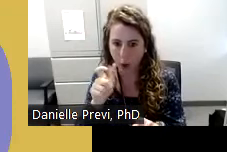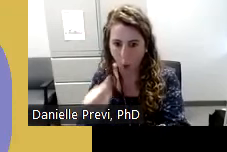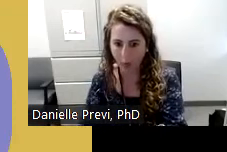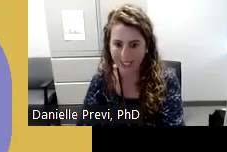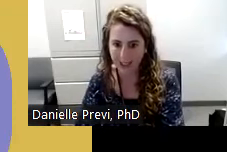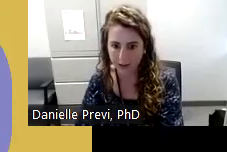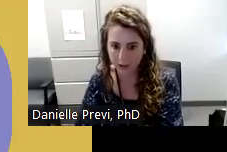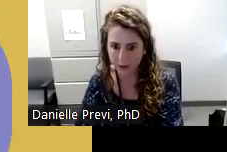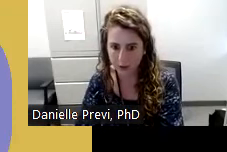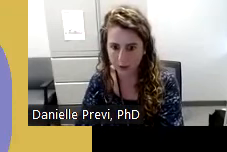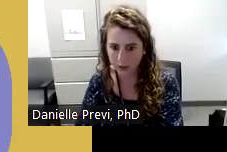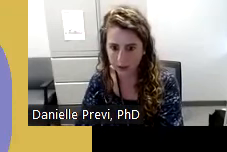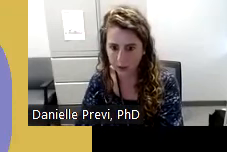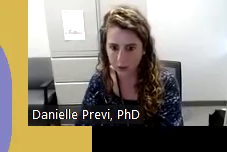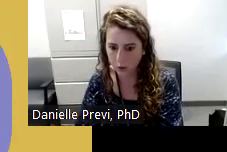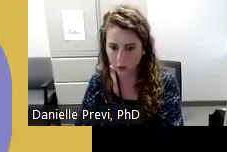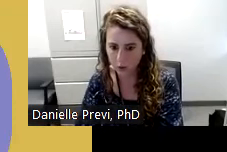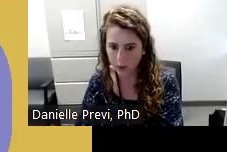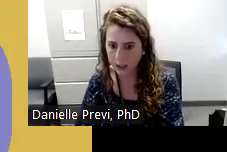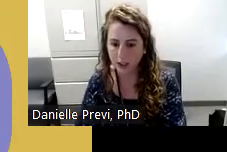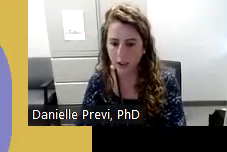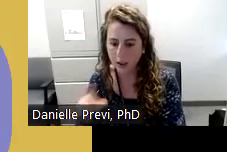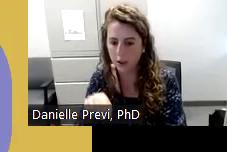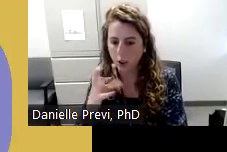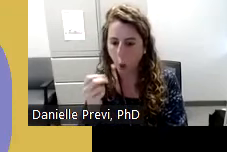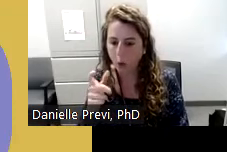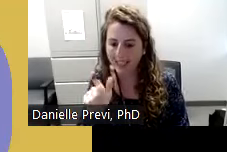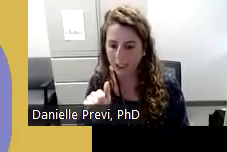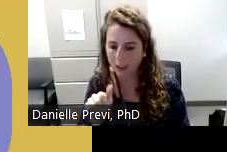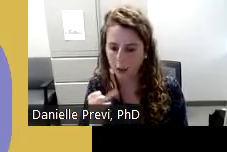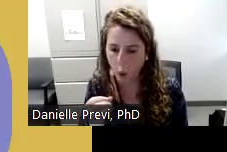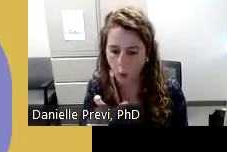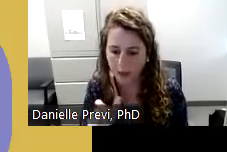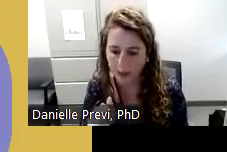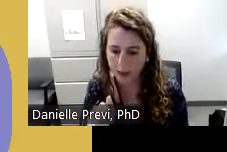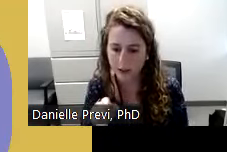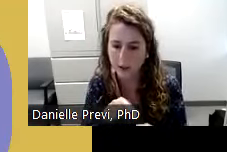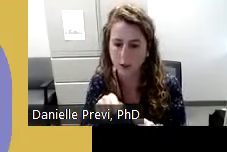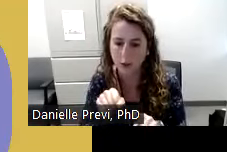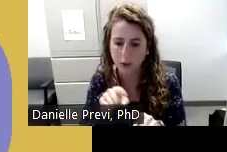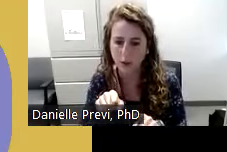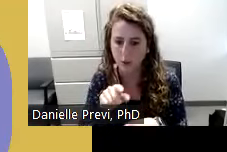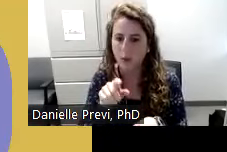so essentially, let's go back to our visual, if we look at the cochlea,